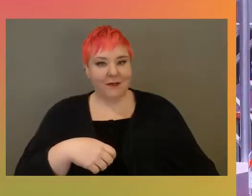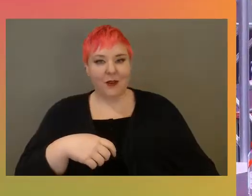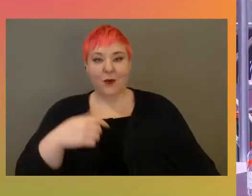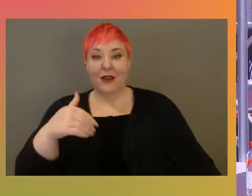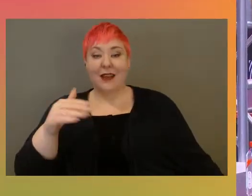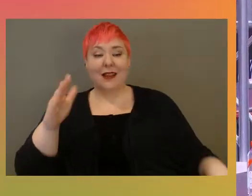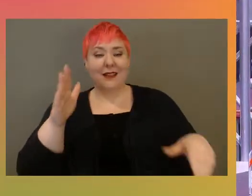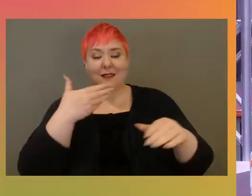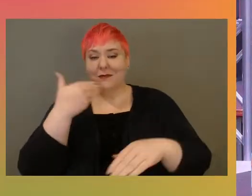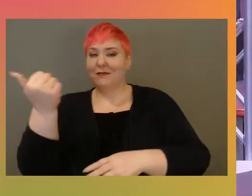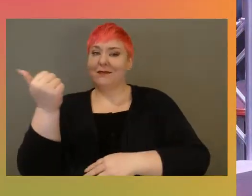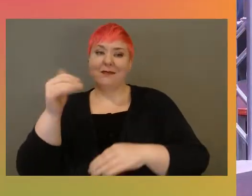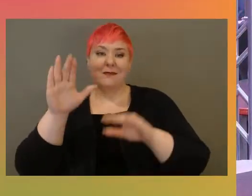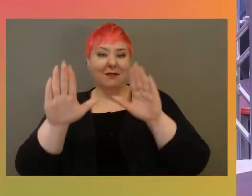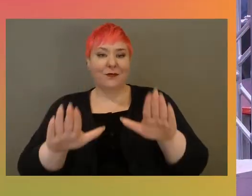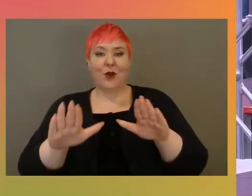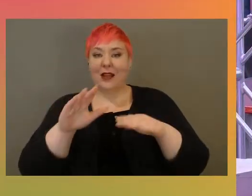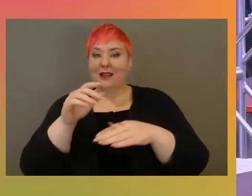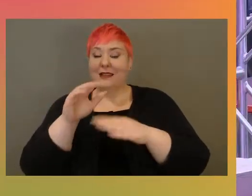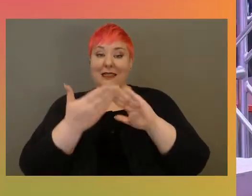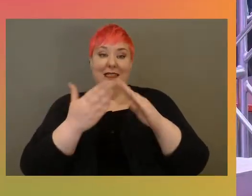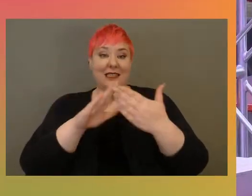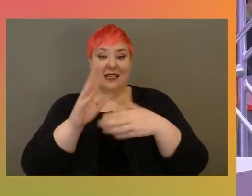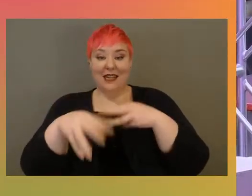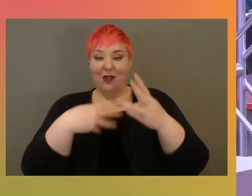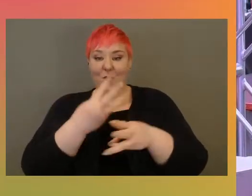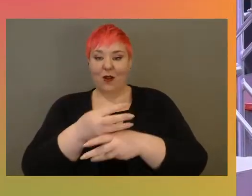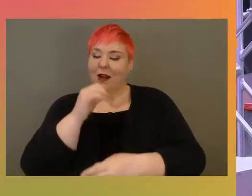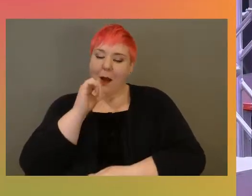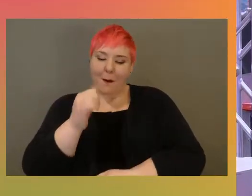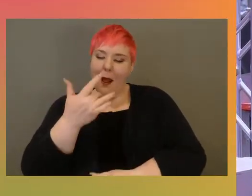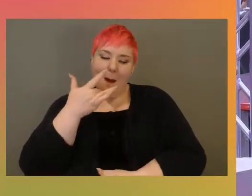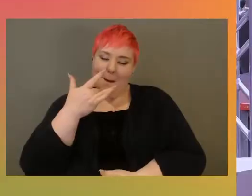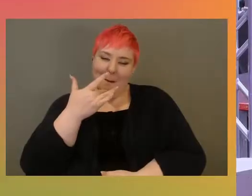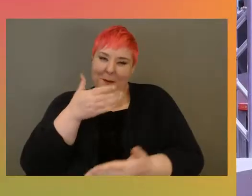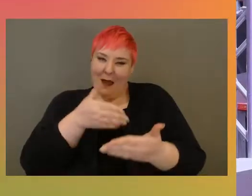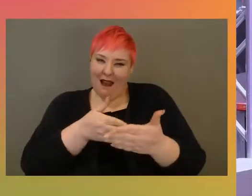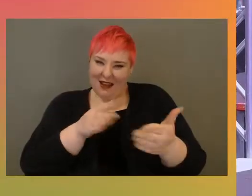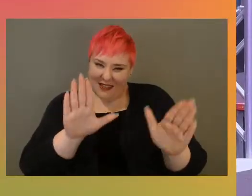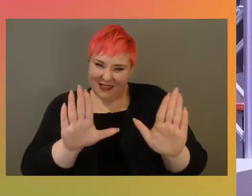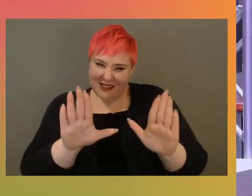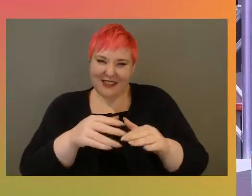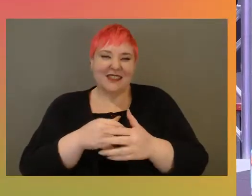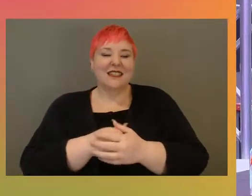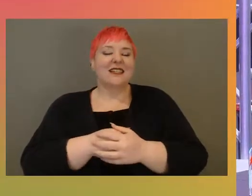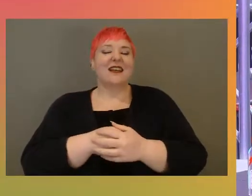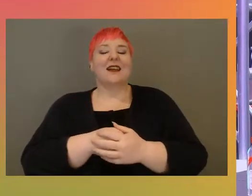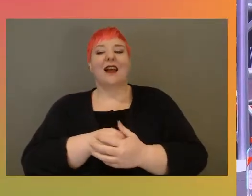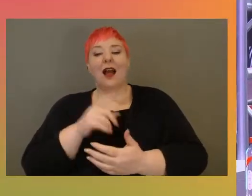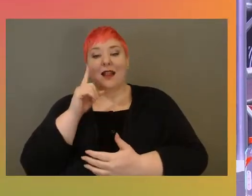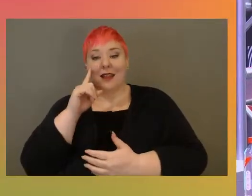I GUESS IT CAN BE LOST ON US, THAT WE CONTINUE THE CELEBRATION IN THE GREATEST CITY IN THE